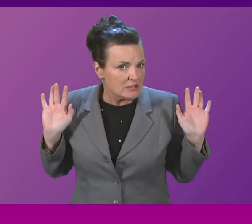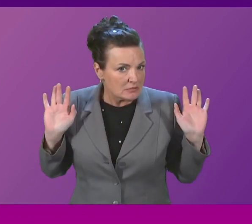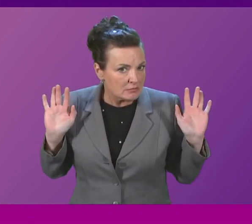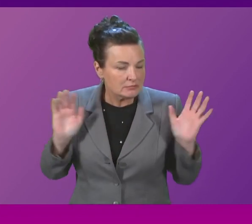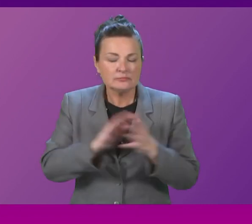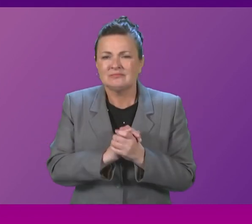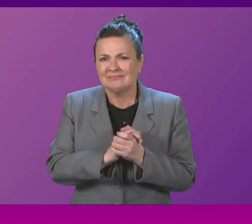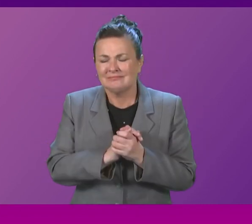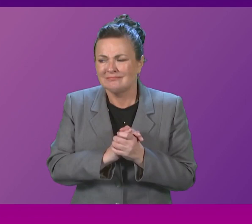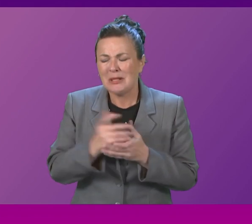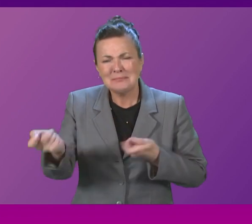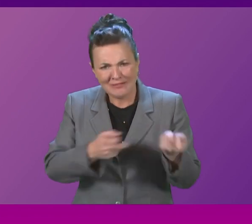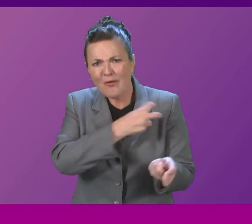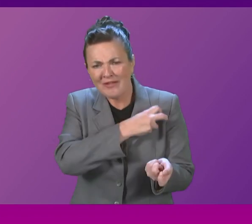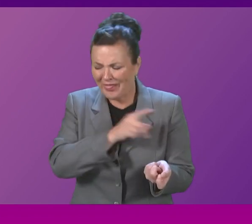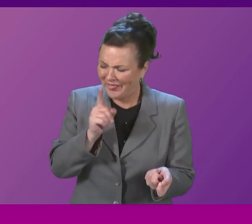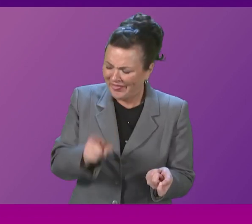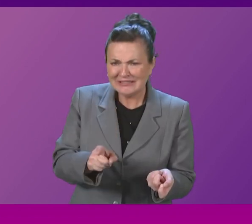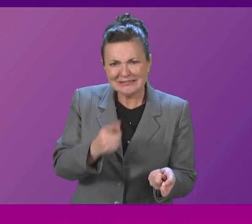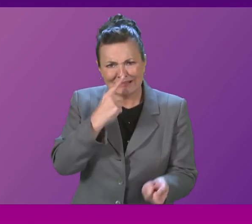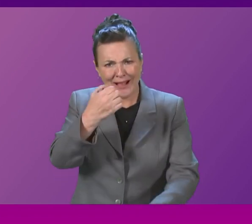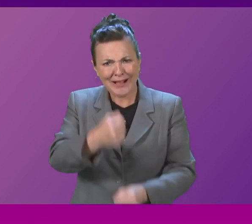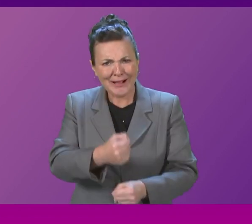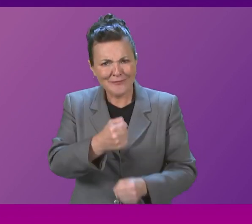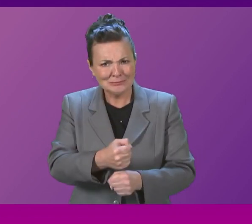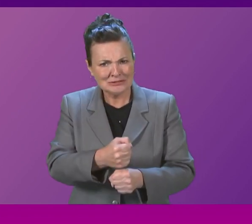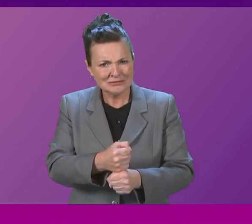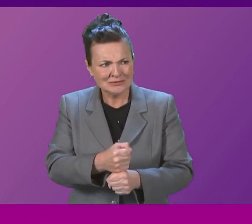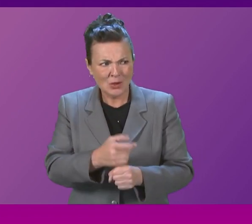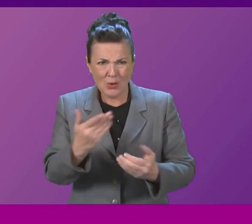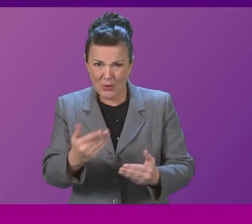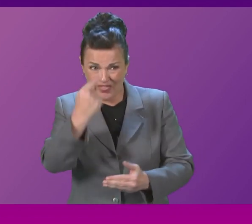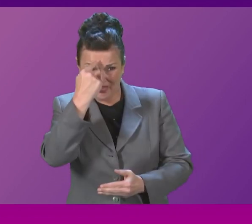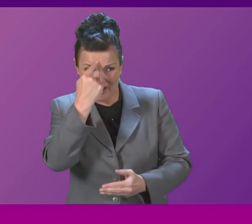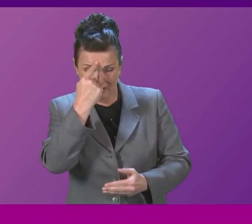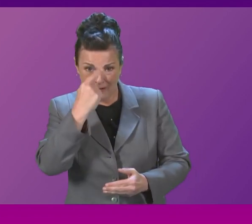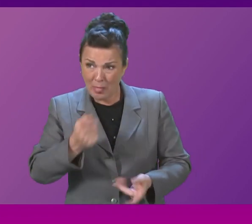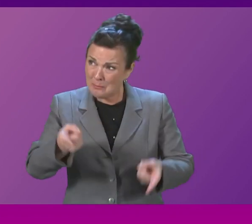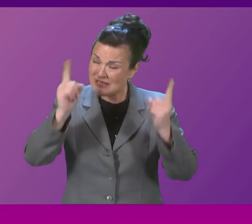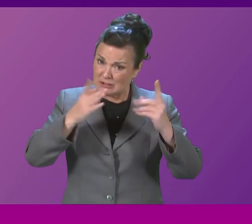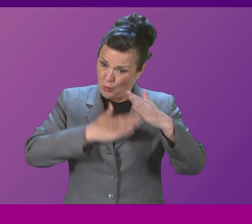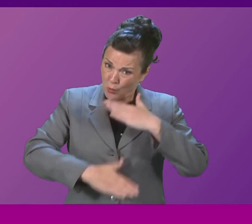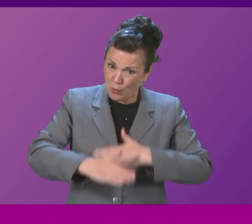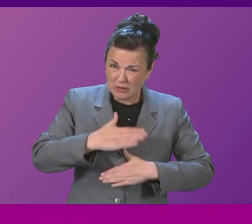This Government appears to hold the ministerial code and the honour and privilege of office